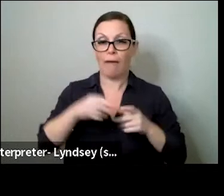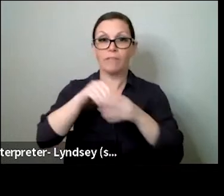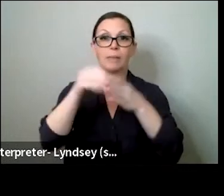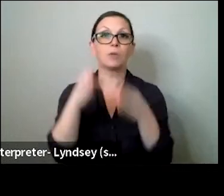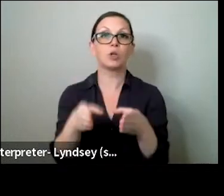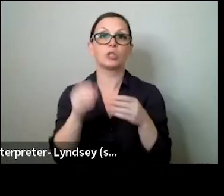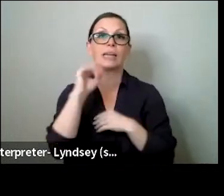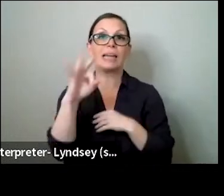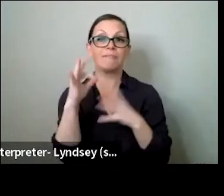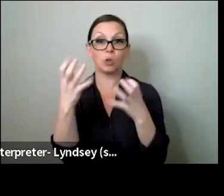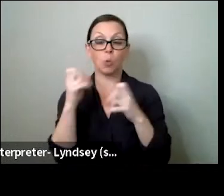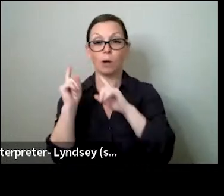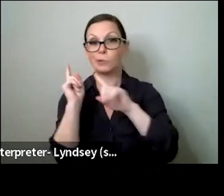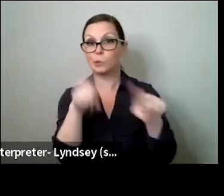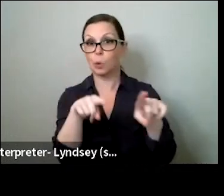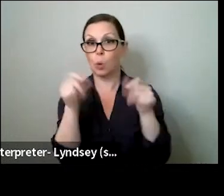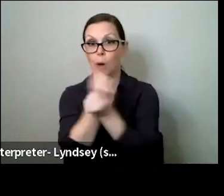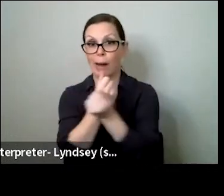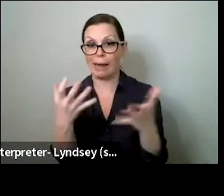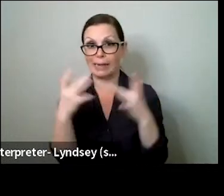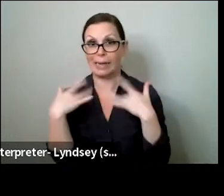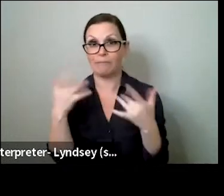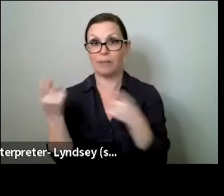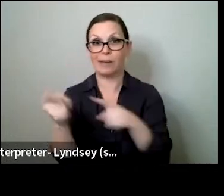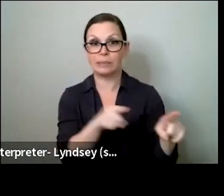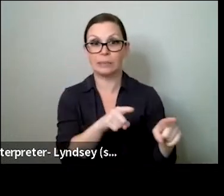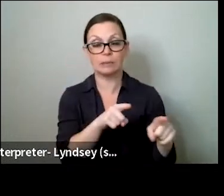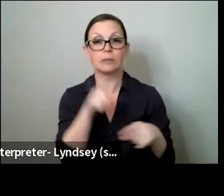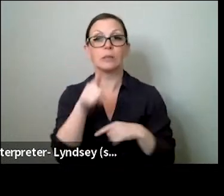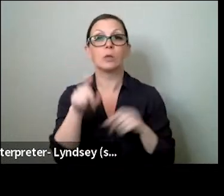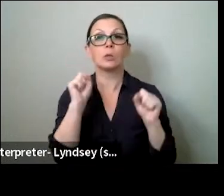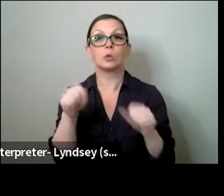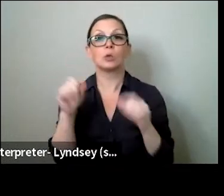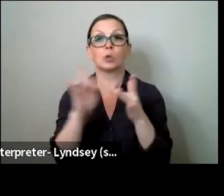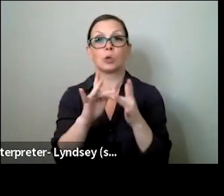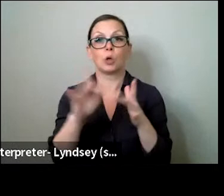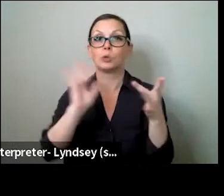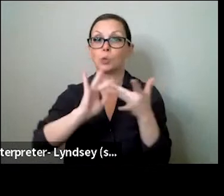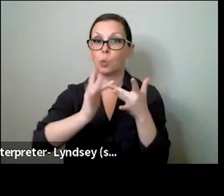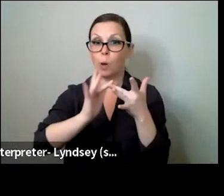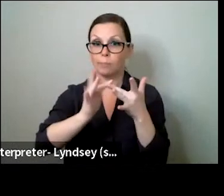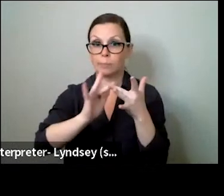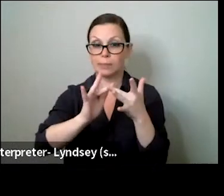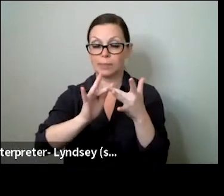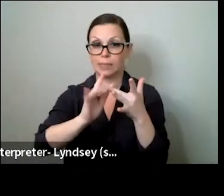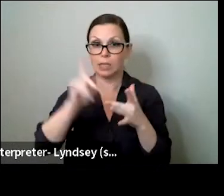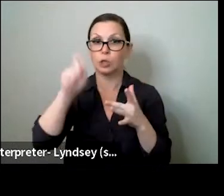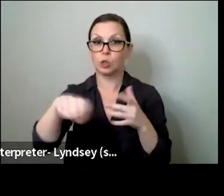If you want to attend any of our events, you should go to our website. You do need to create an account,